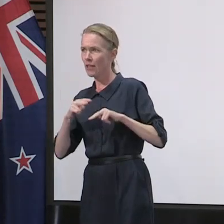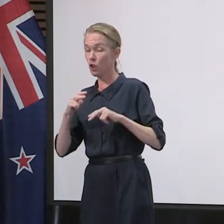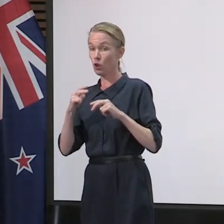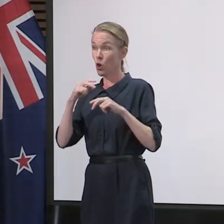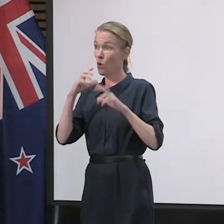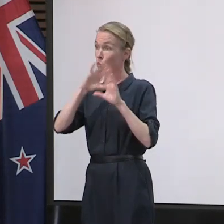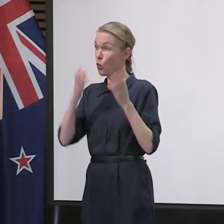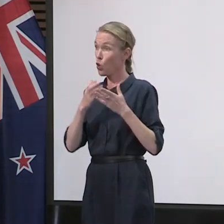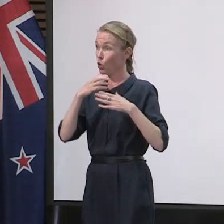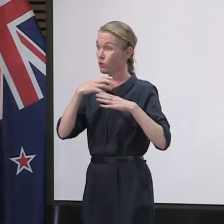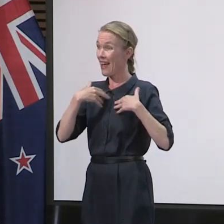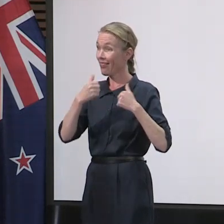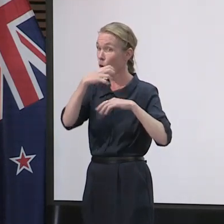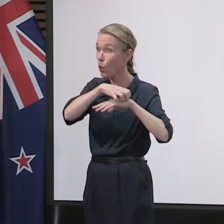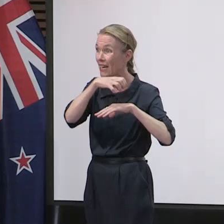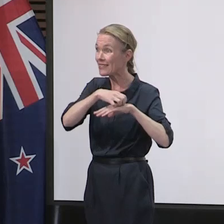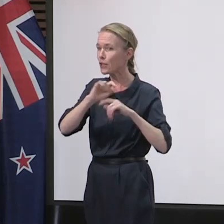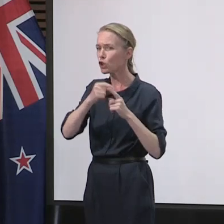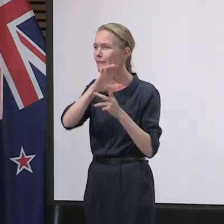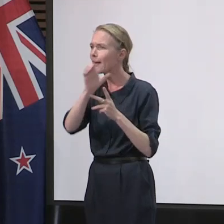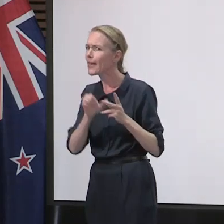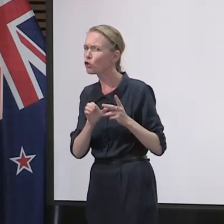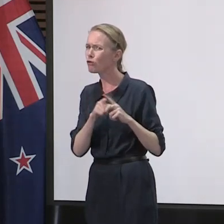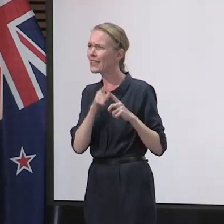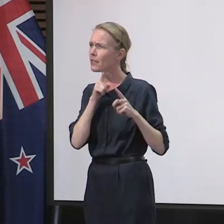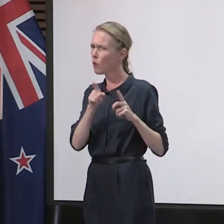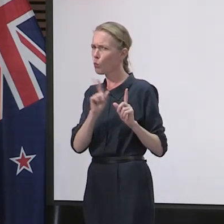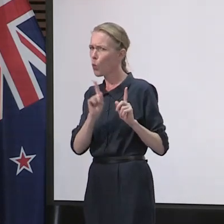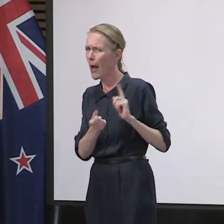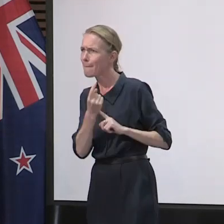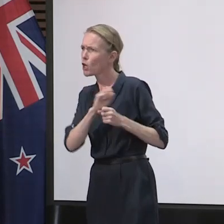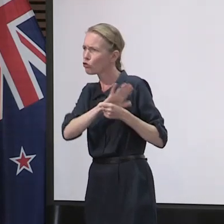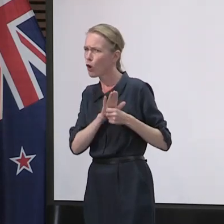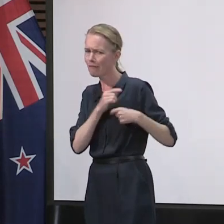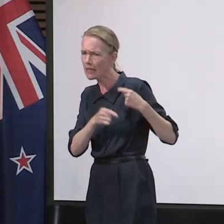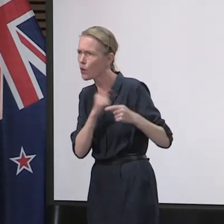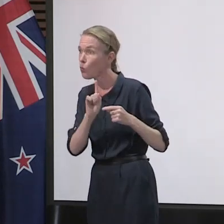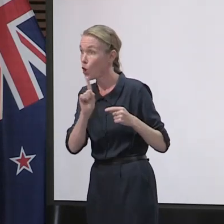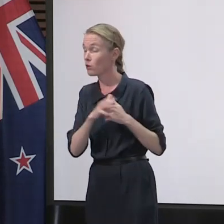of the response, including the response by the World Health Organization and also by